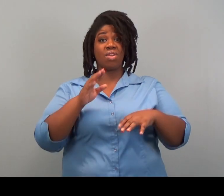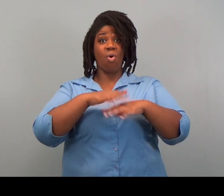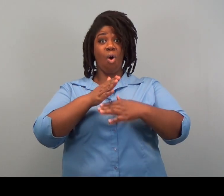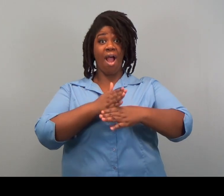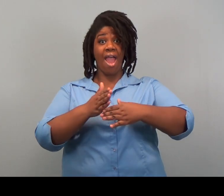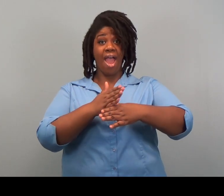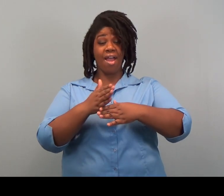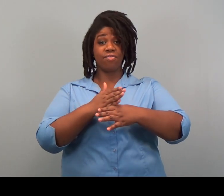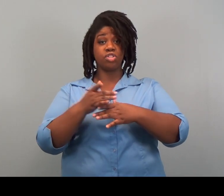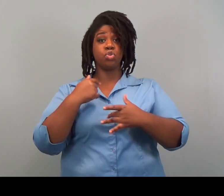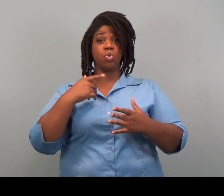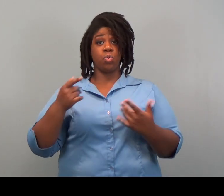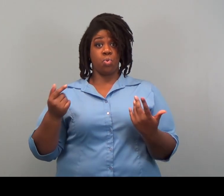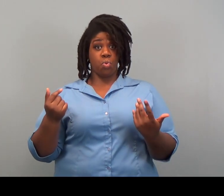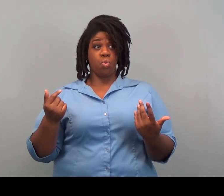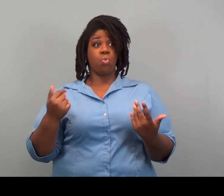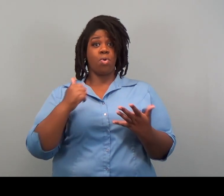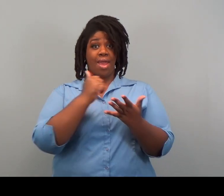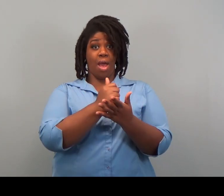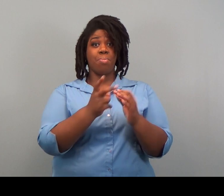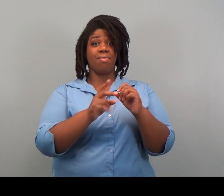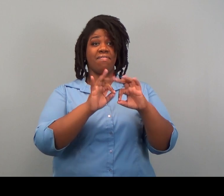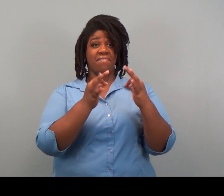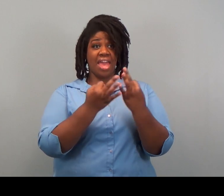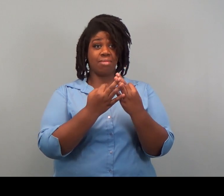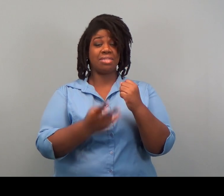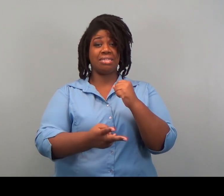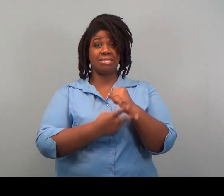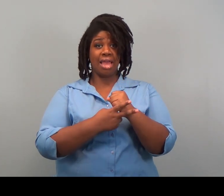On average, we believe that we save families and individuals